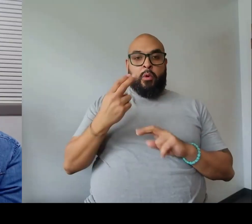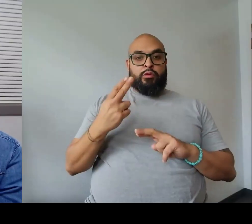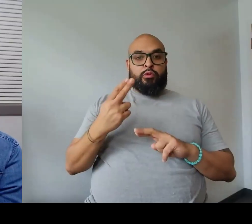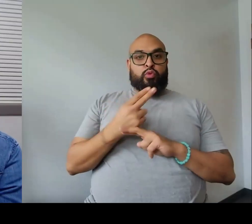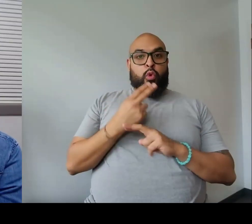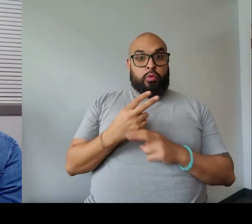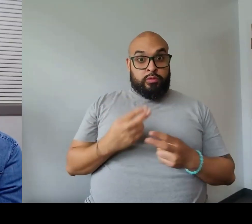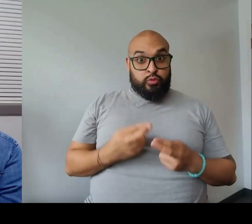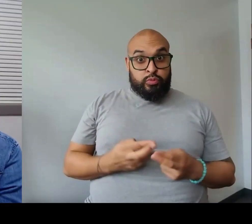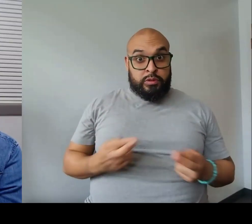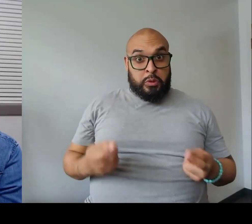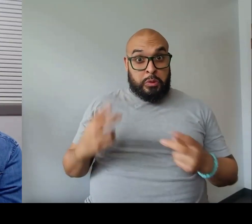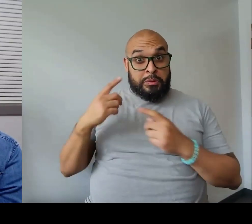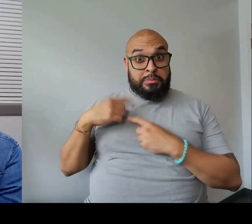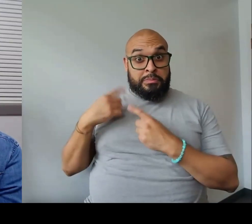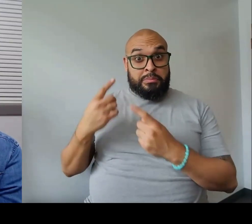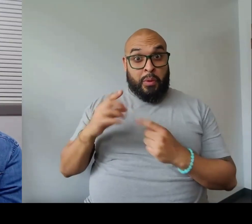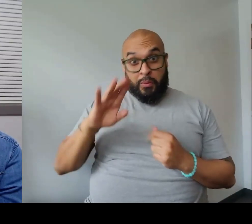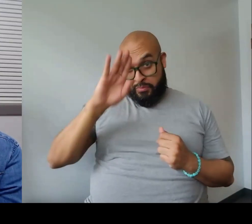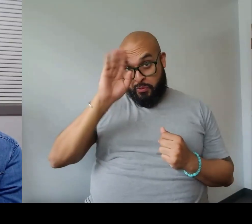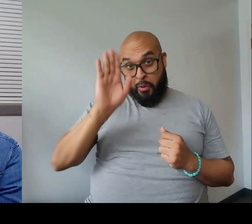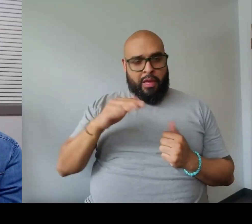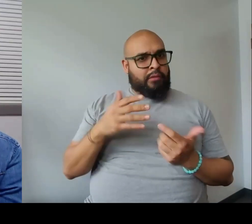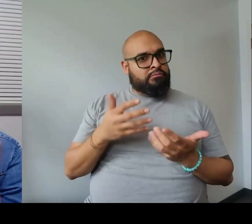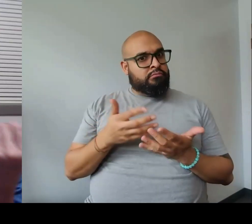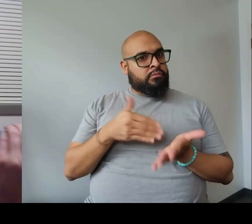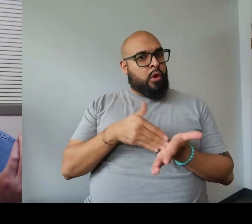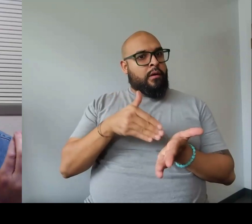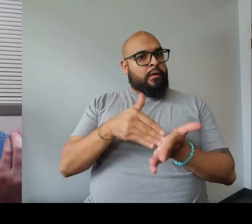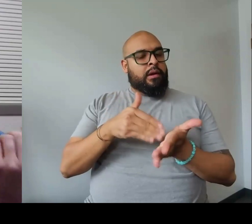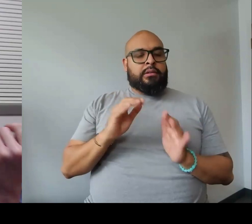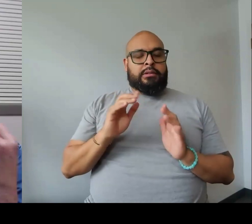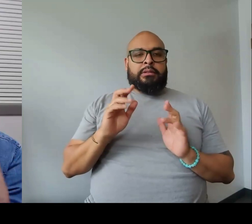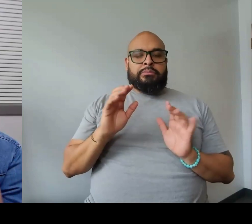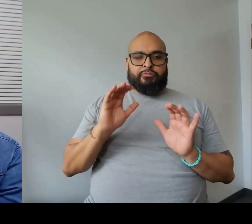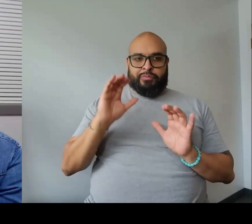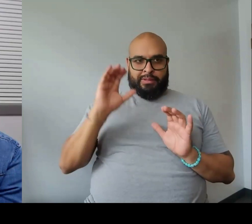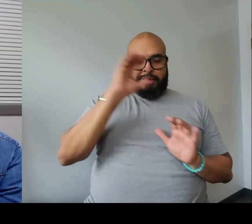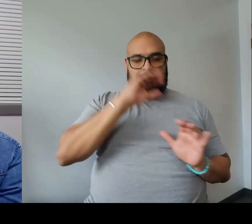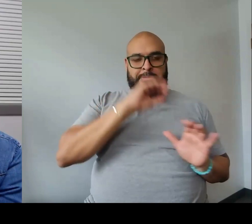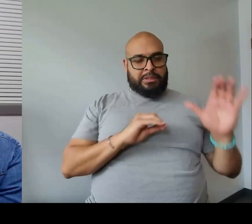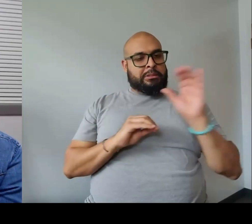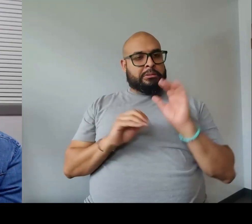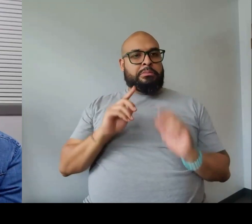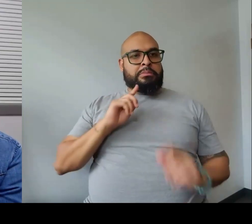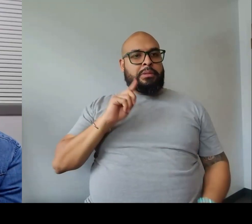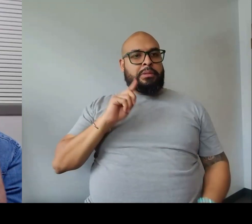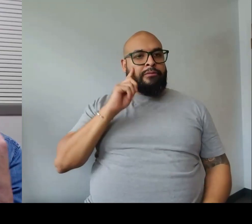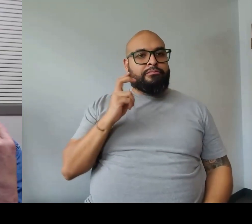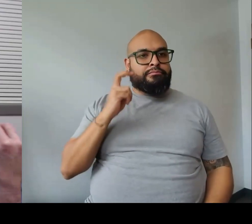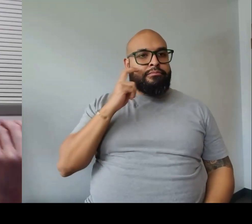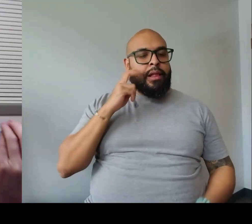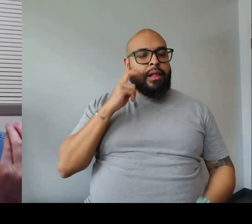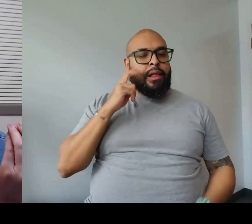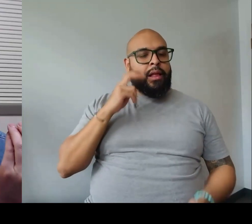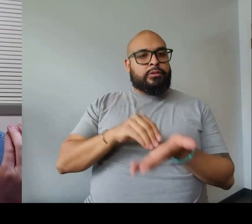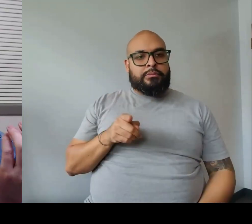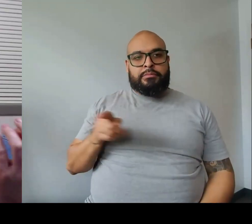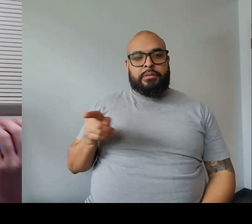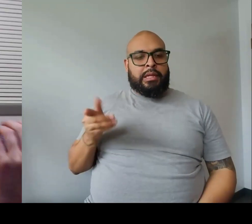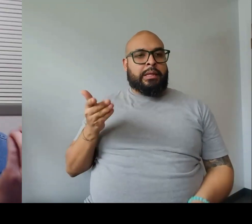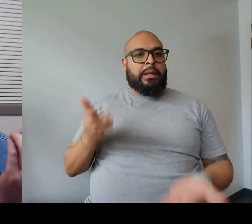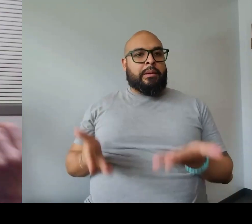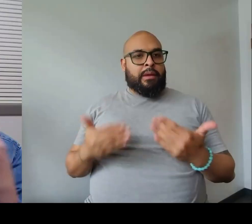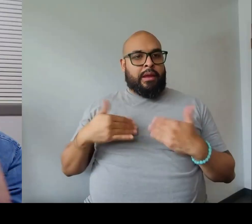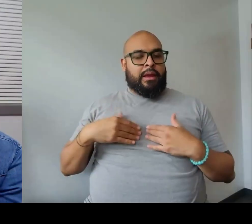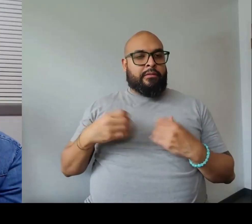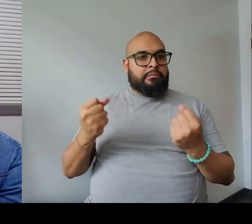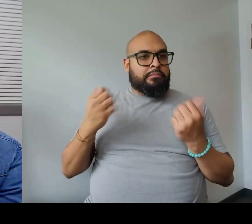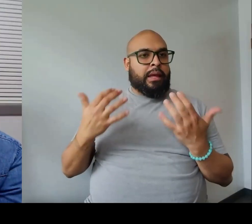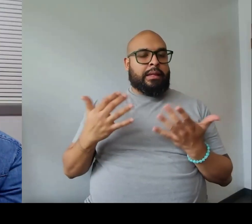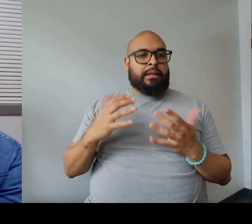So, a lot of times I think the assumption can be that deafblind students might have a lot of communication or extensive communication needs.